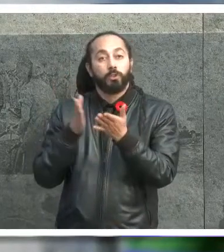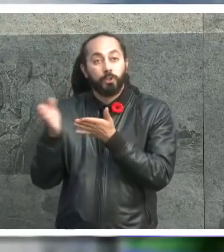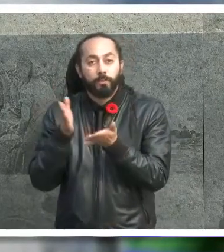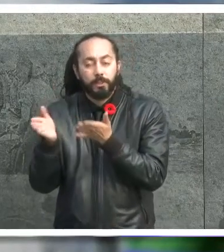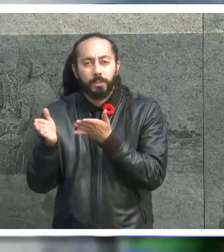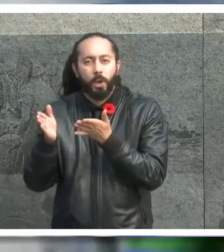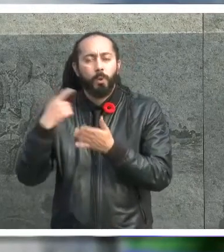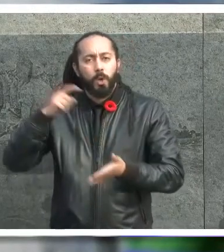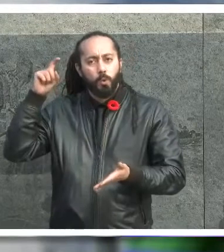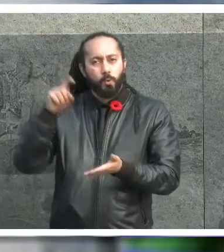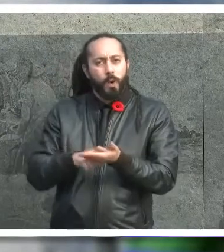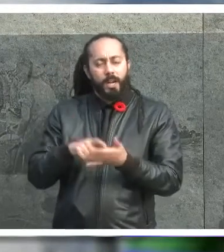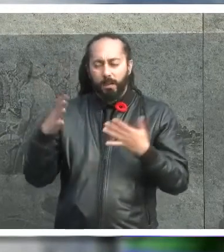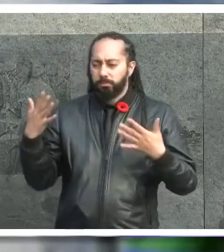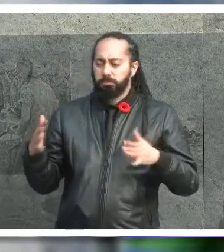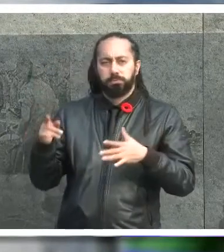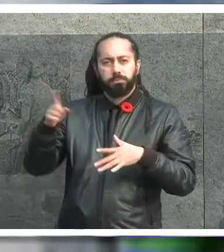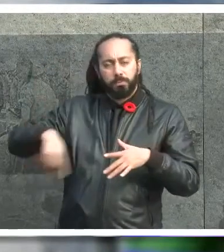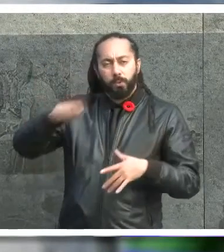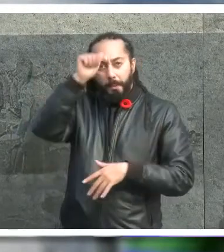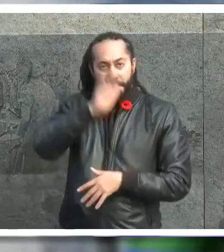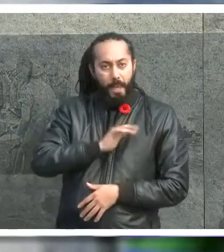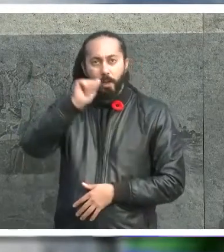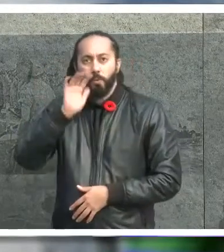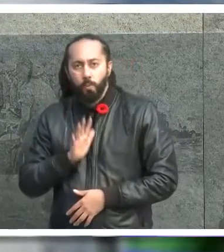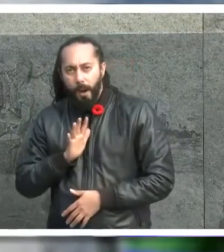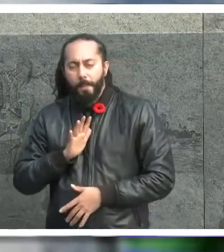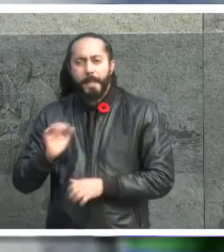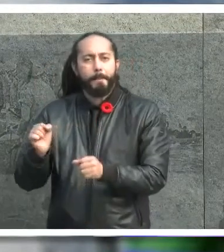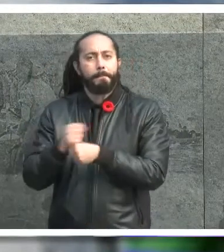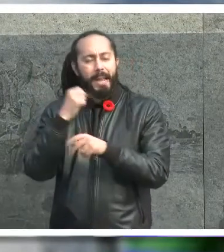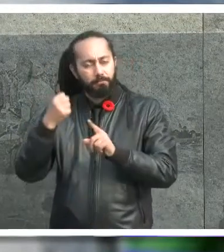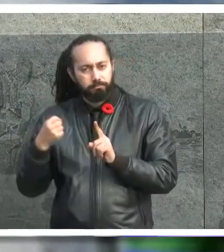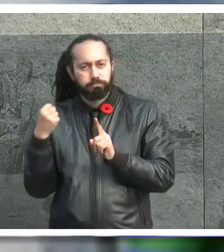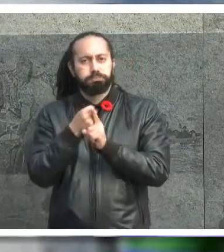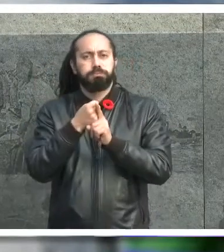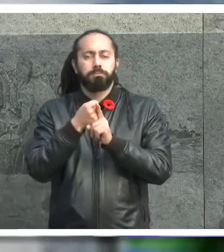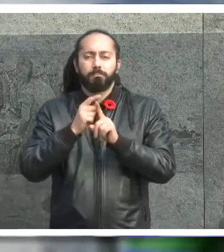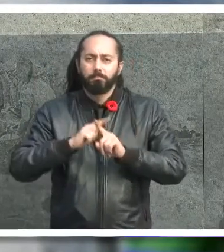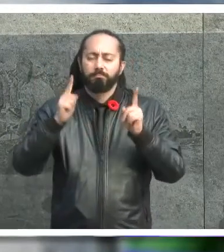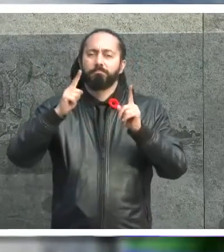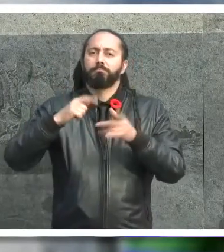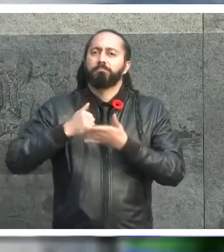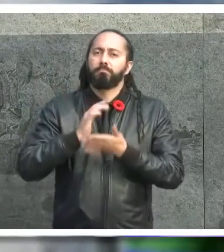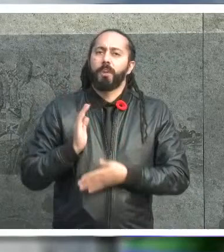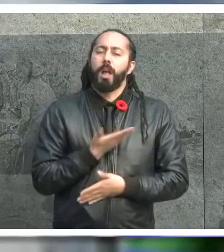Day we recognise significant differences these men and women have made to our